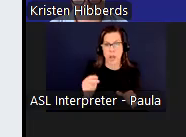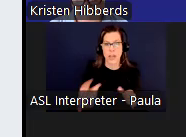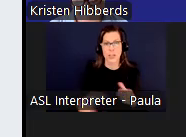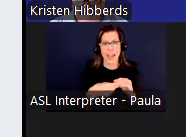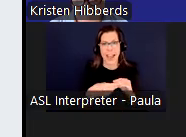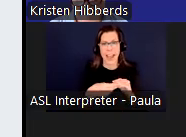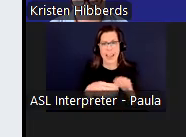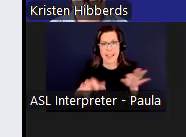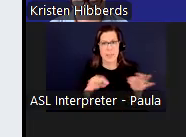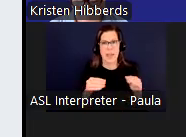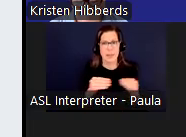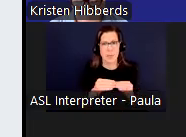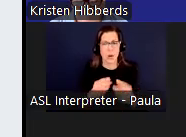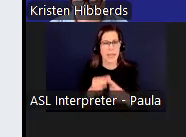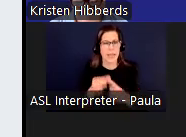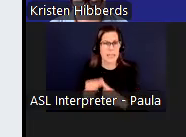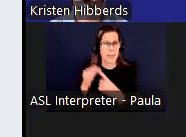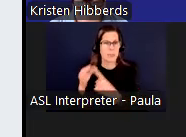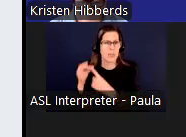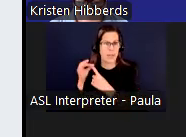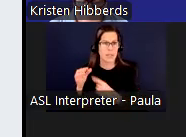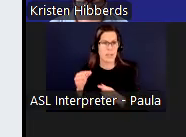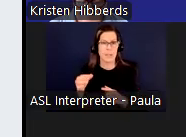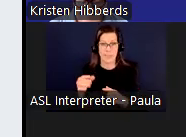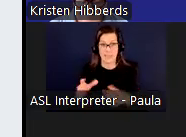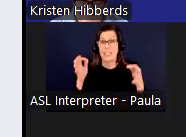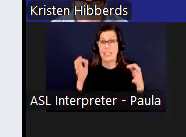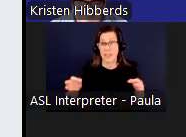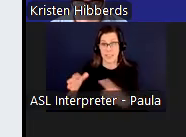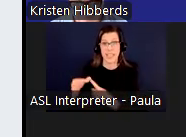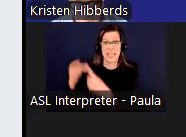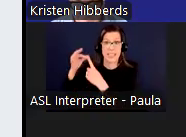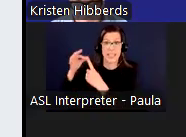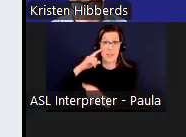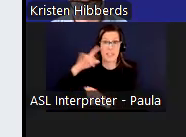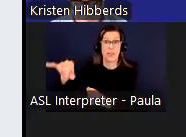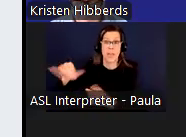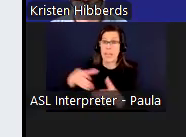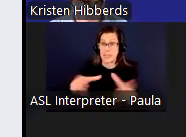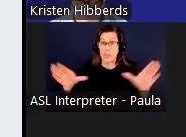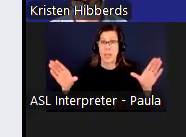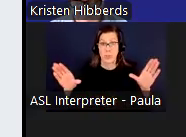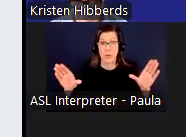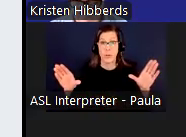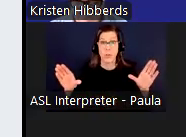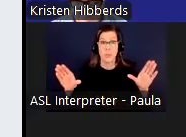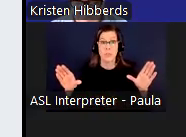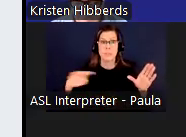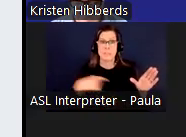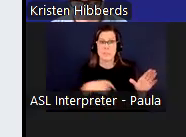explain some of the exceptions because there are definitely exceptions to that. But in general, we must now, according to DOJ,